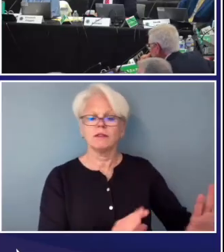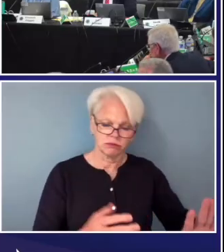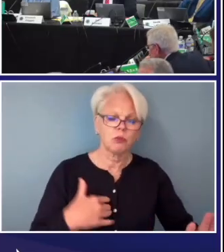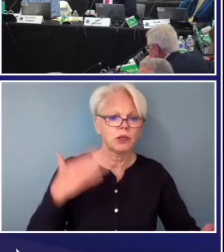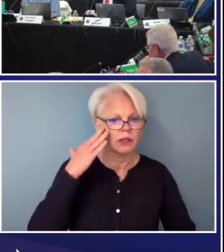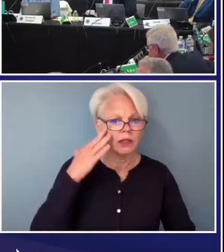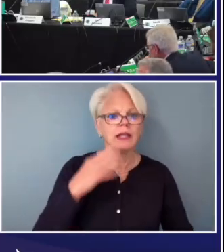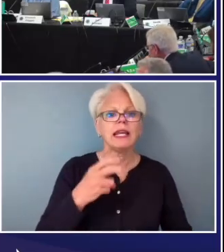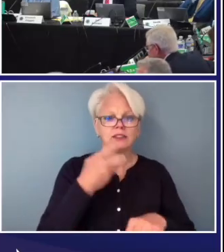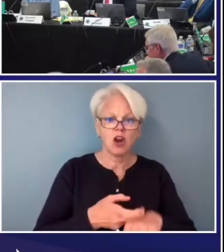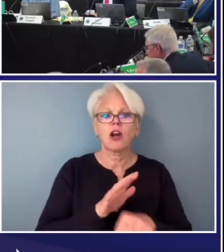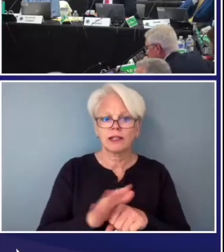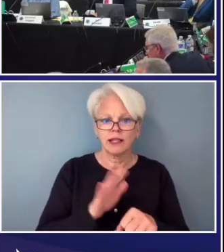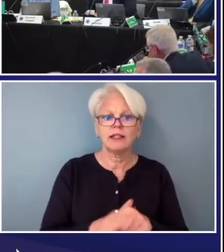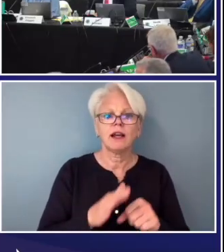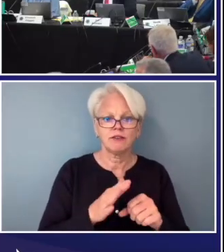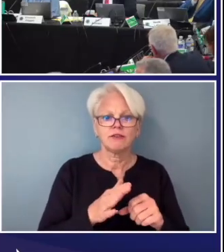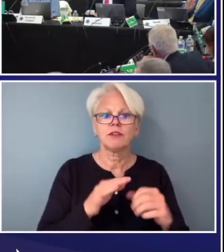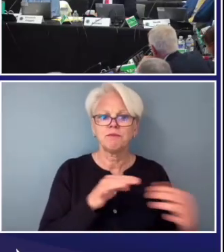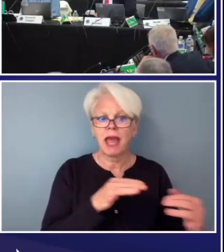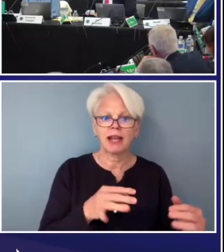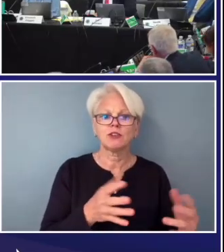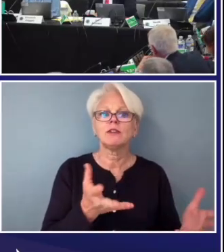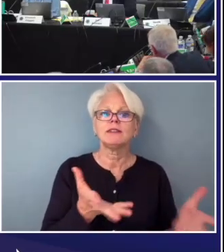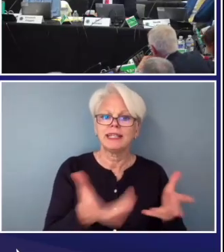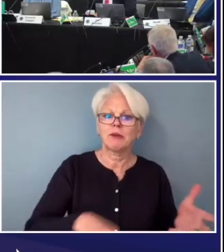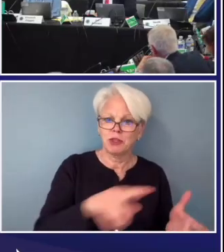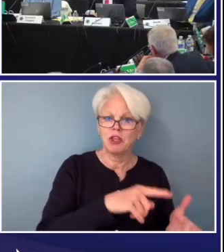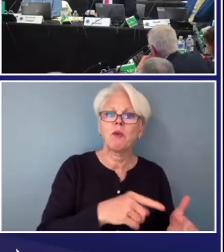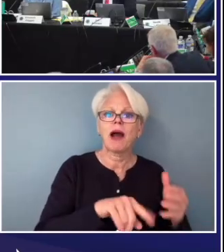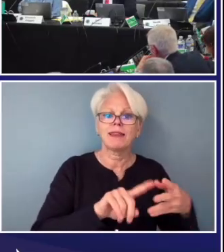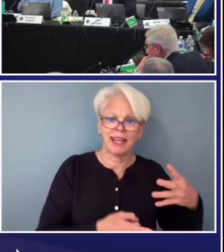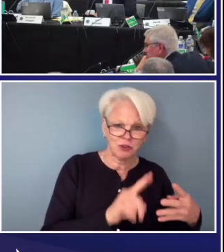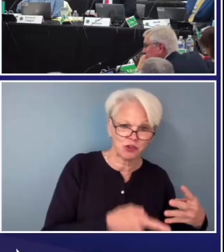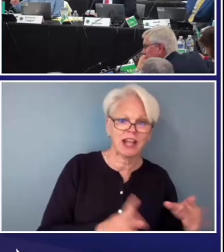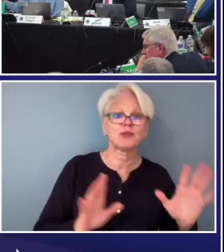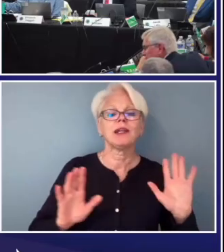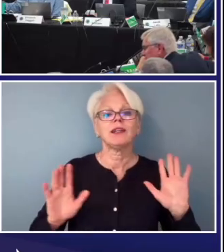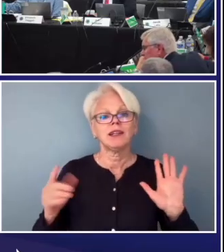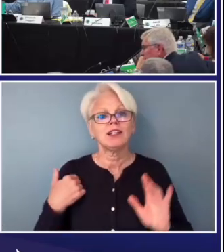dealing with you all on the undergraduate. So we're gonna, we're gonna take an iterative approach to this.